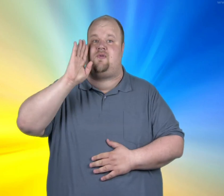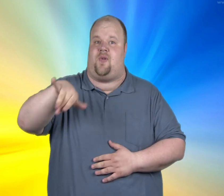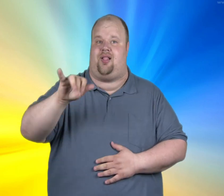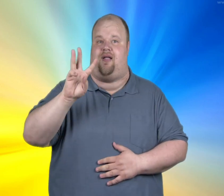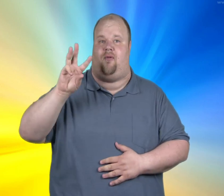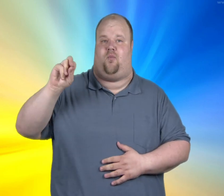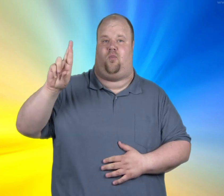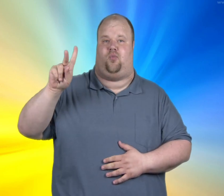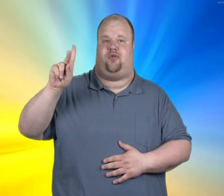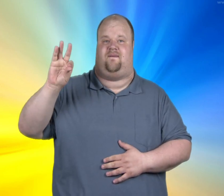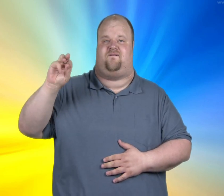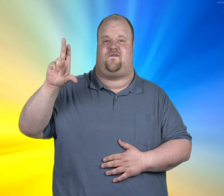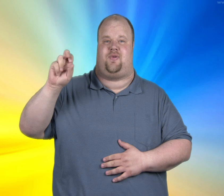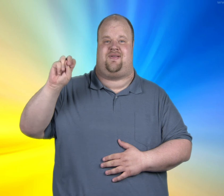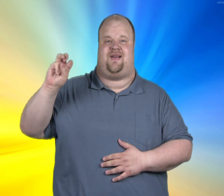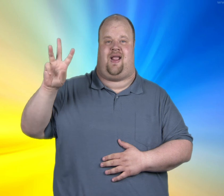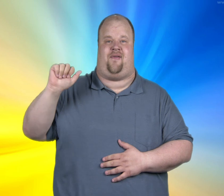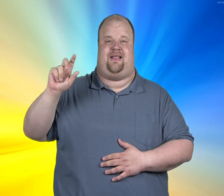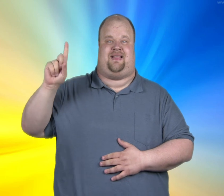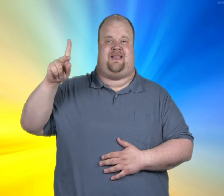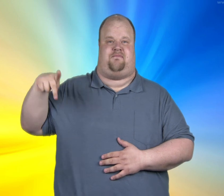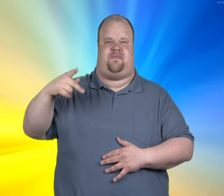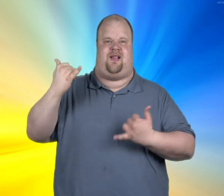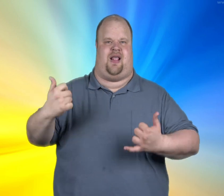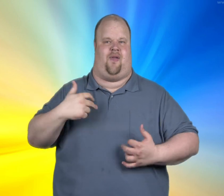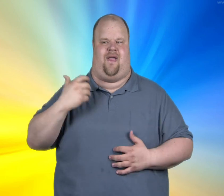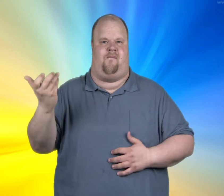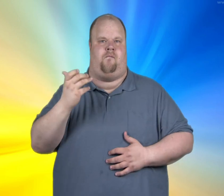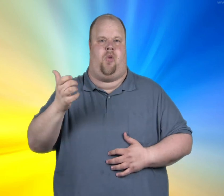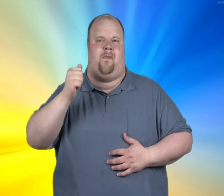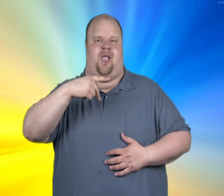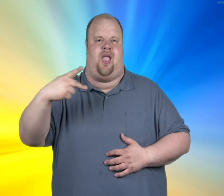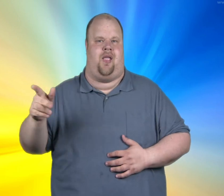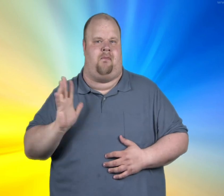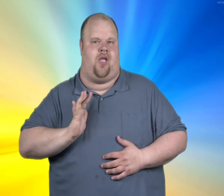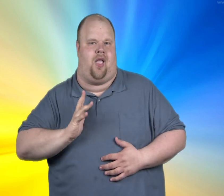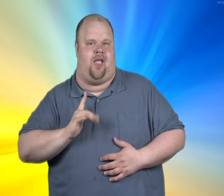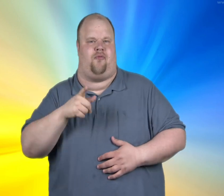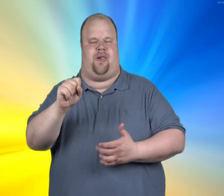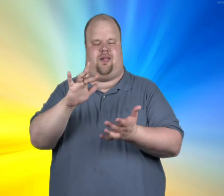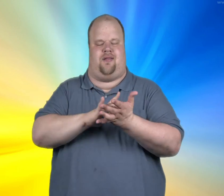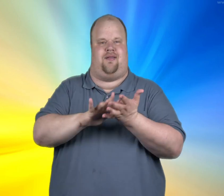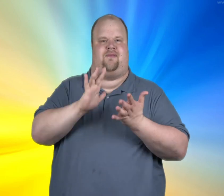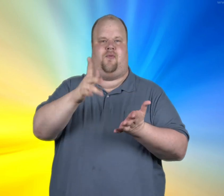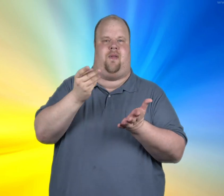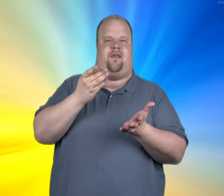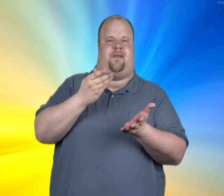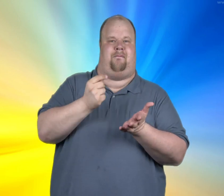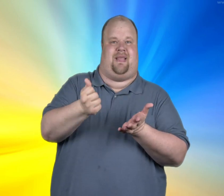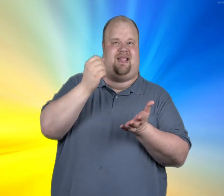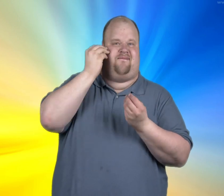Did you know that Workforce Now ADP has a mobile app that will enable you to easily access your pay